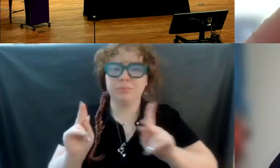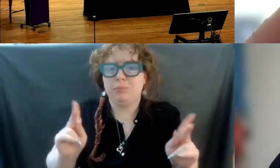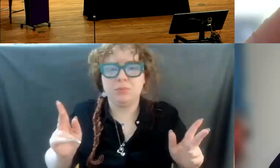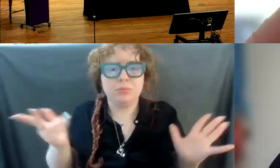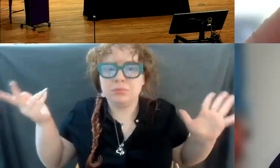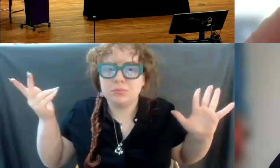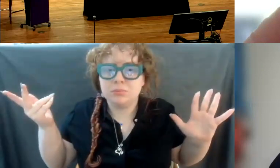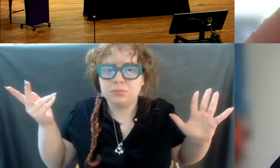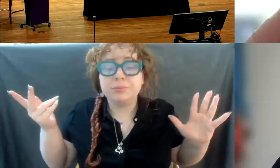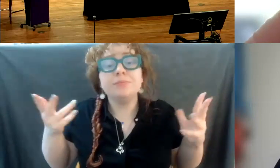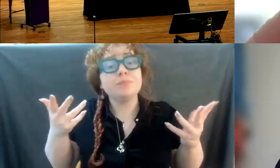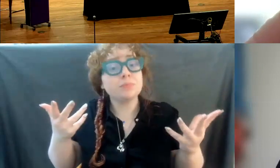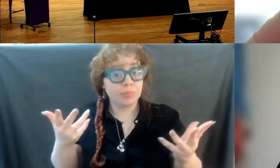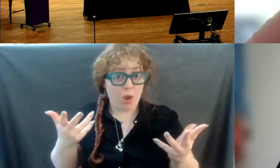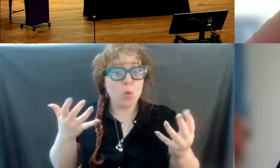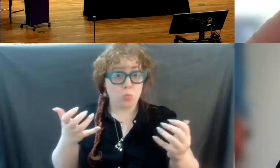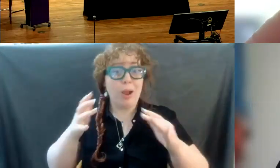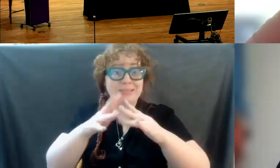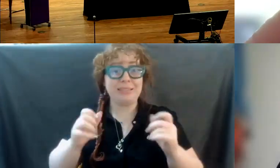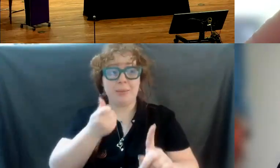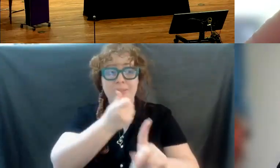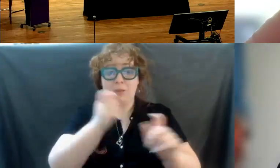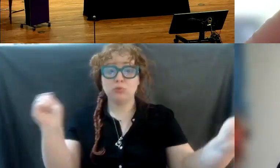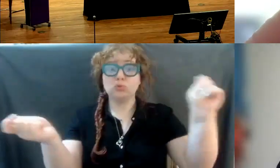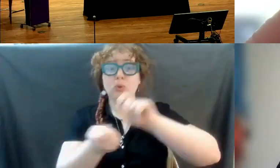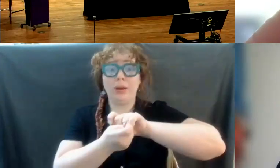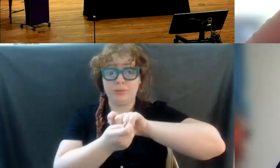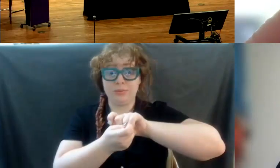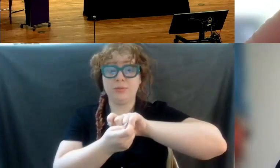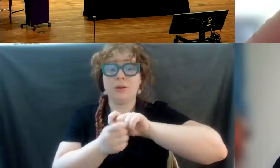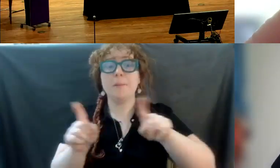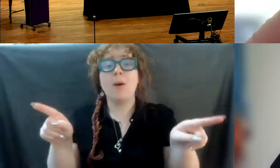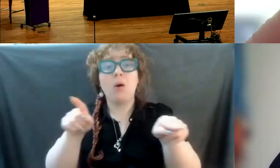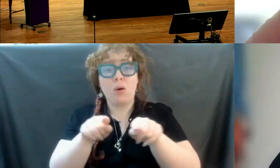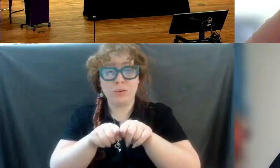for the change of that system but advocate for off ramps. That's one of the biggest things we did with the Pretrial Fairness Act was like,